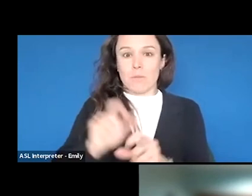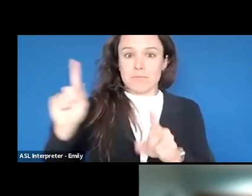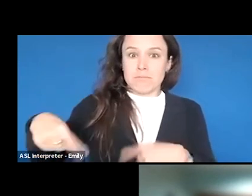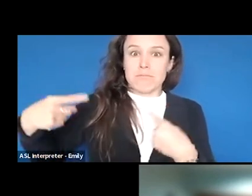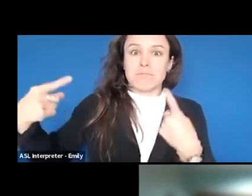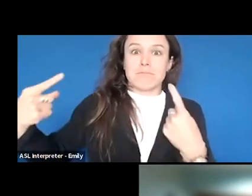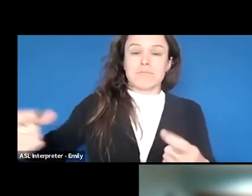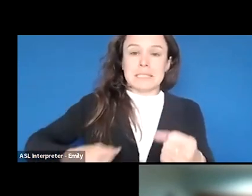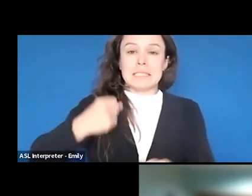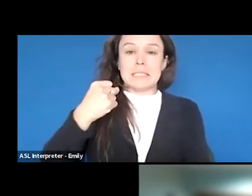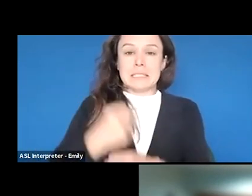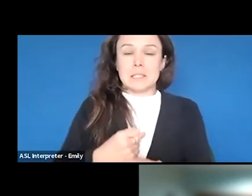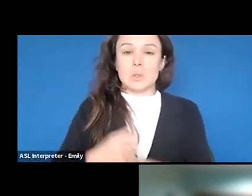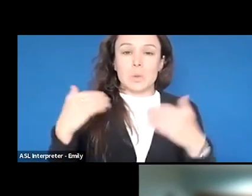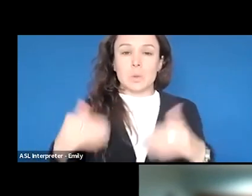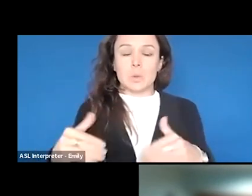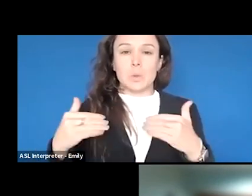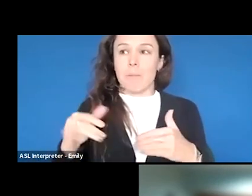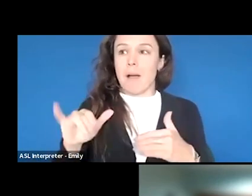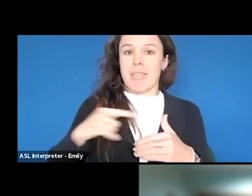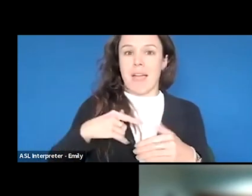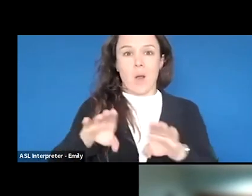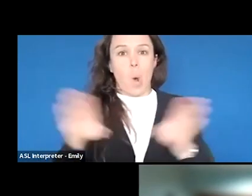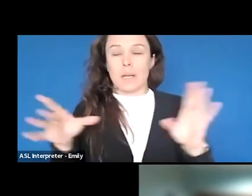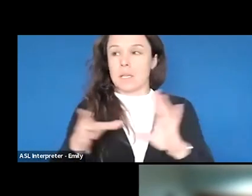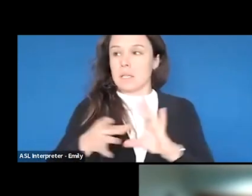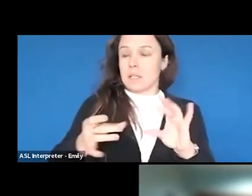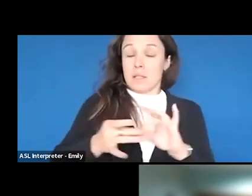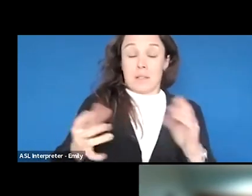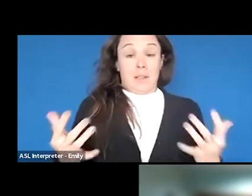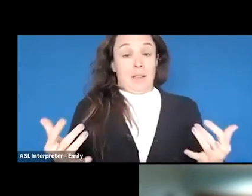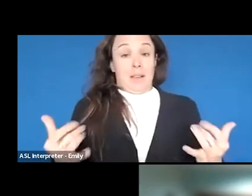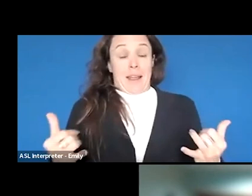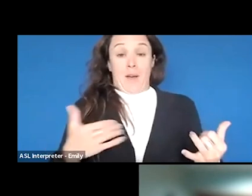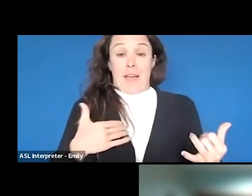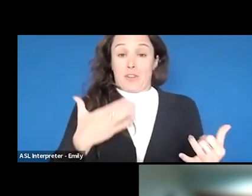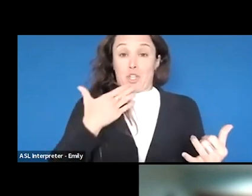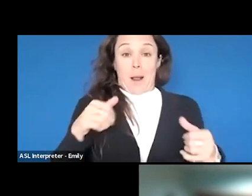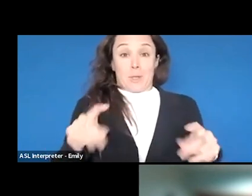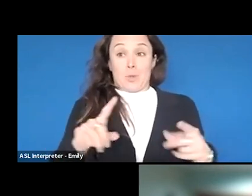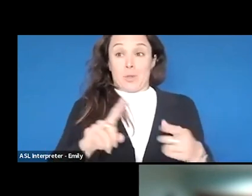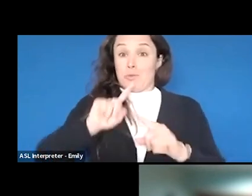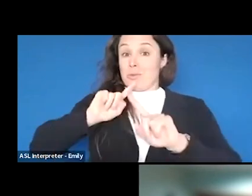but your potent opening which gives me a good foil to respond to and push back on.